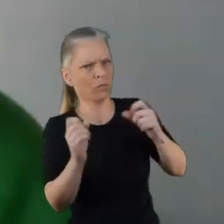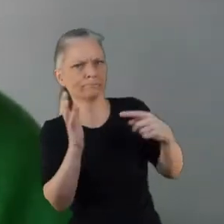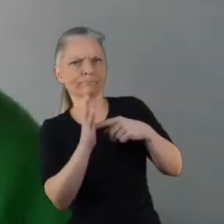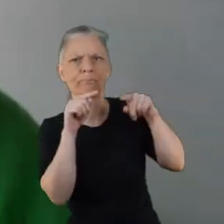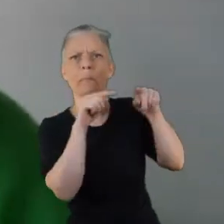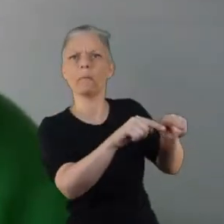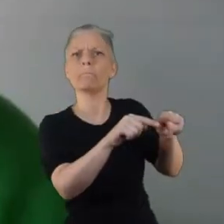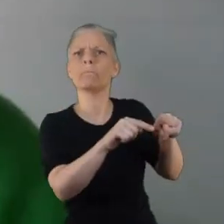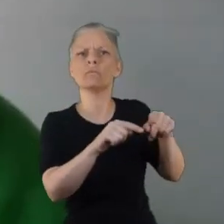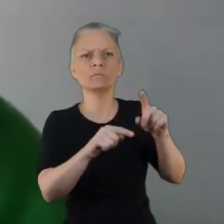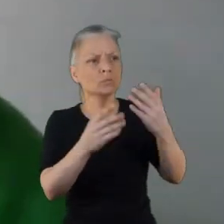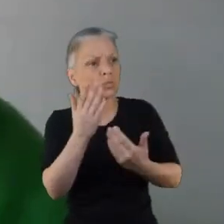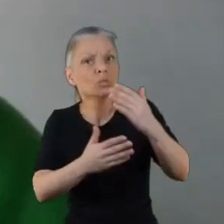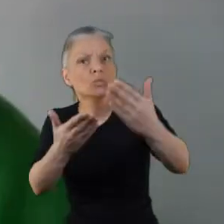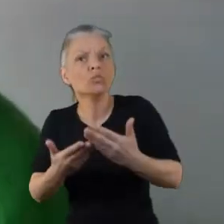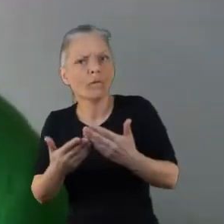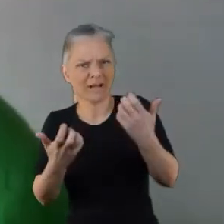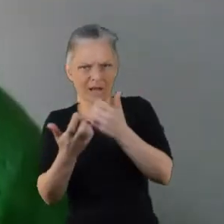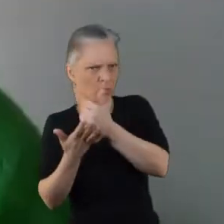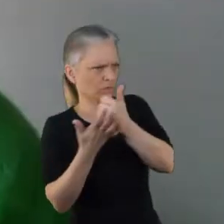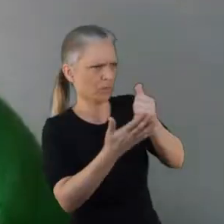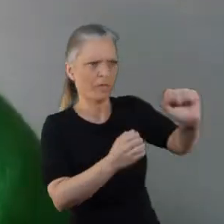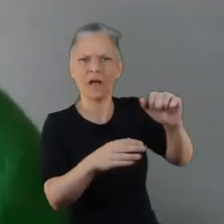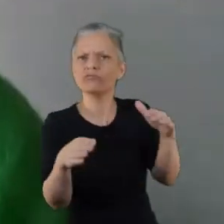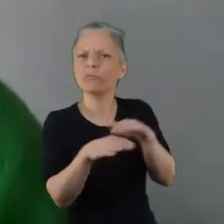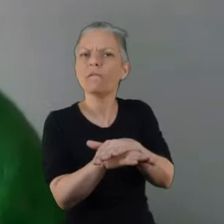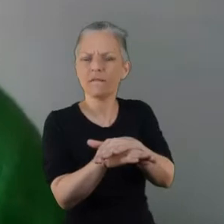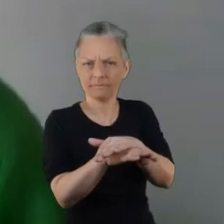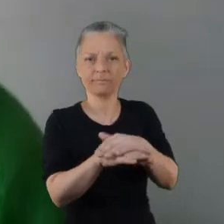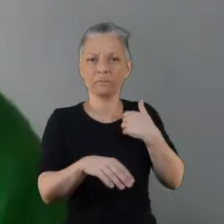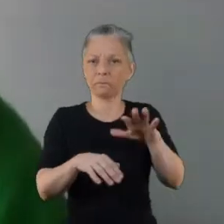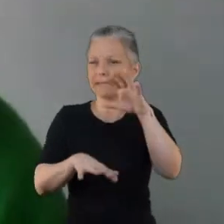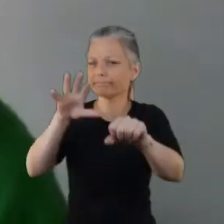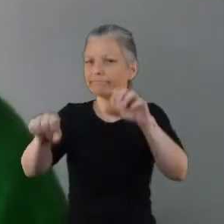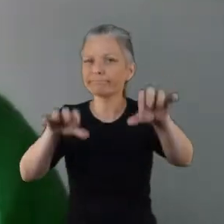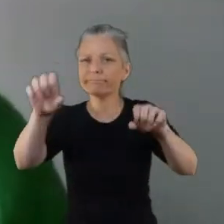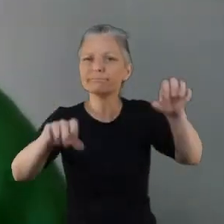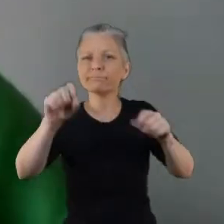experience of complex mental health problems their,family supporters or carers and also